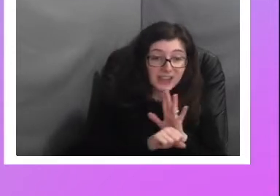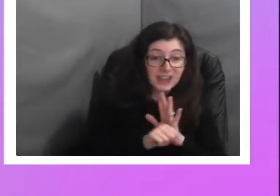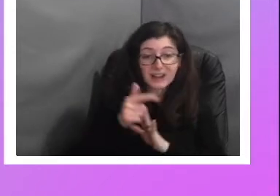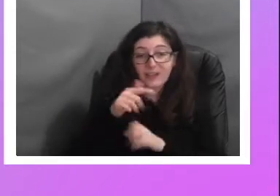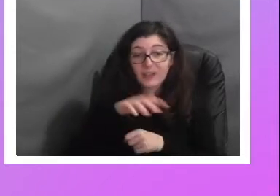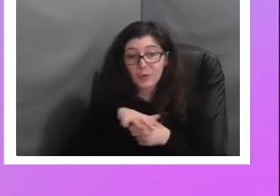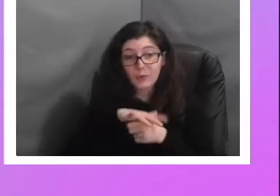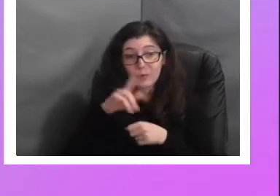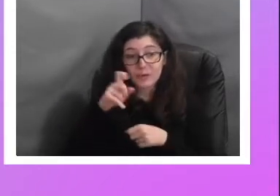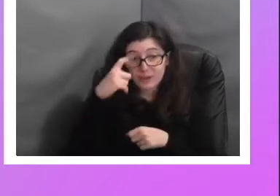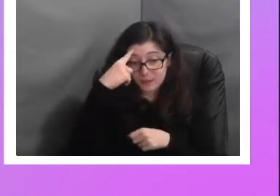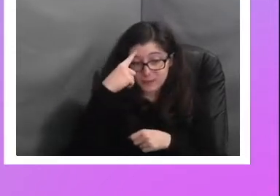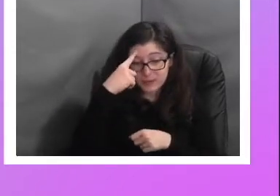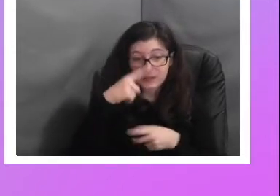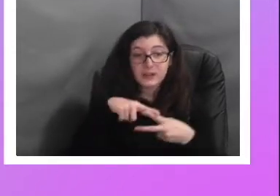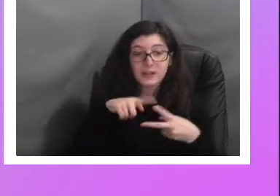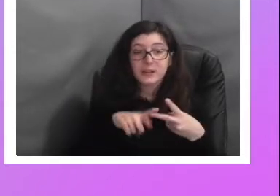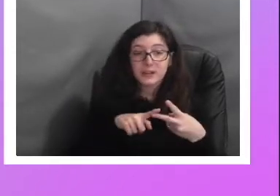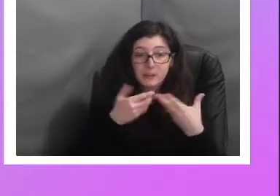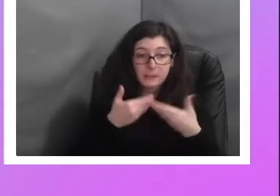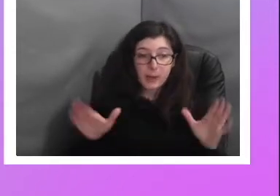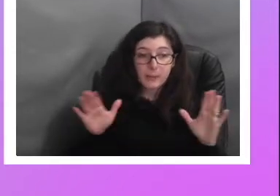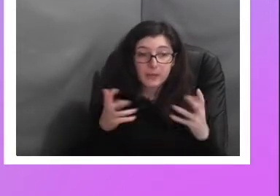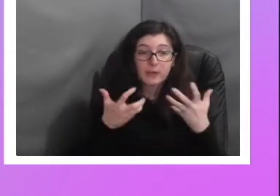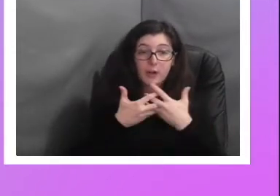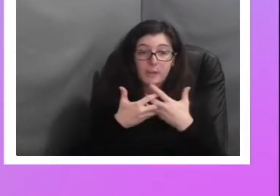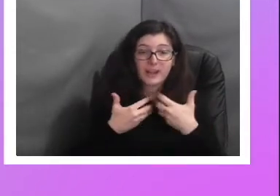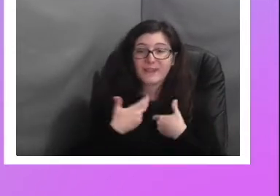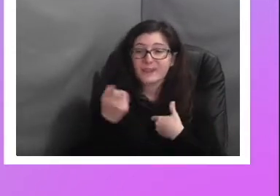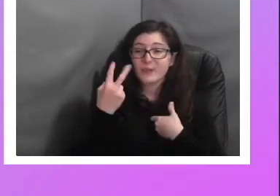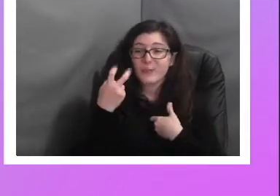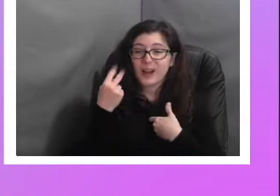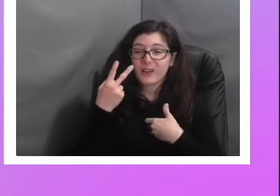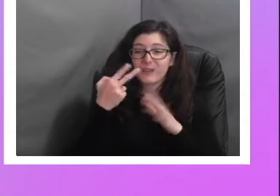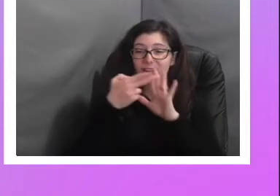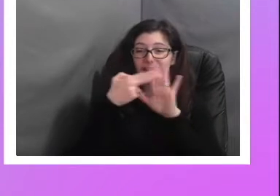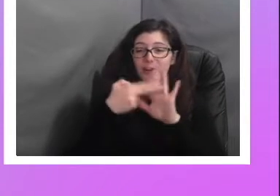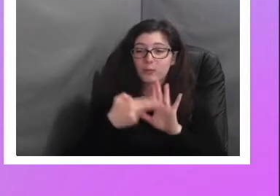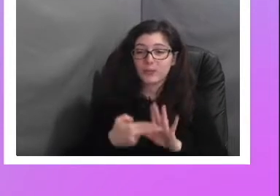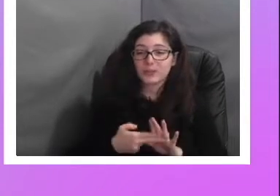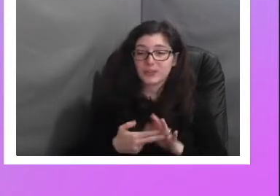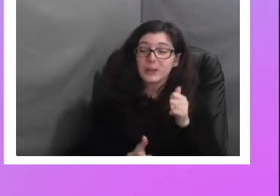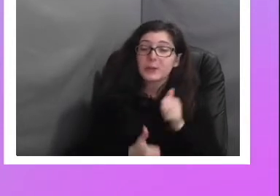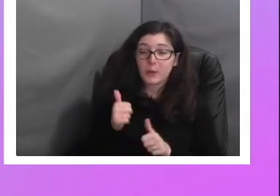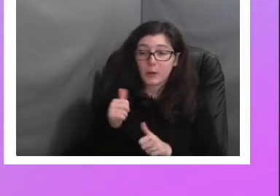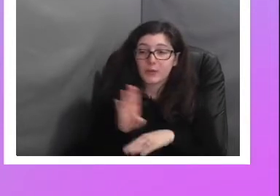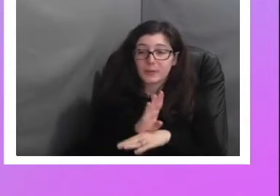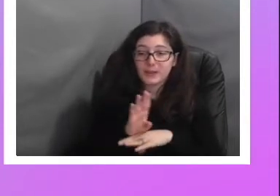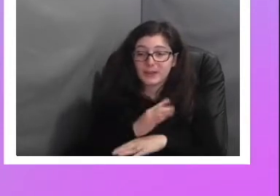there's 12 categories of public accommodations, but they're most of the kinds of businesses that we deal with regularly,